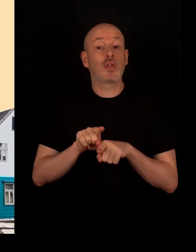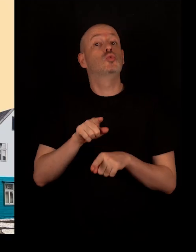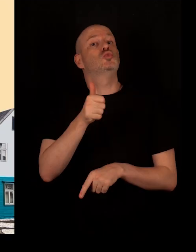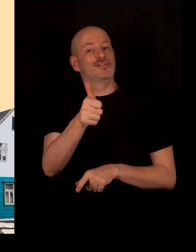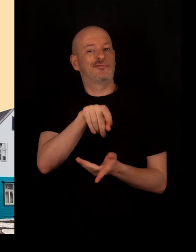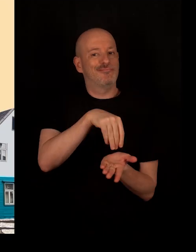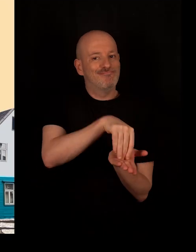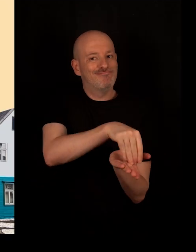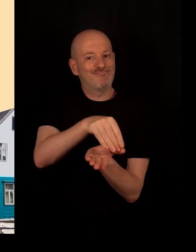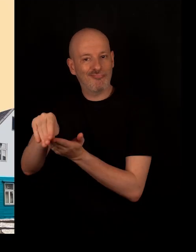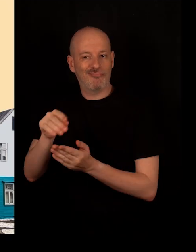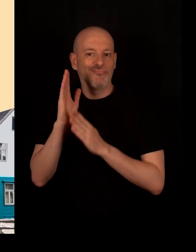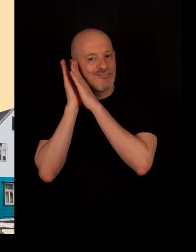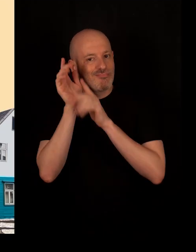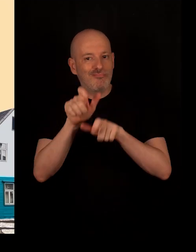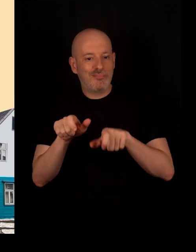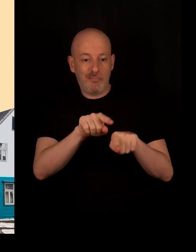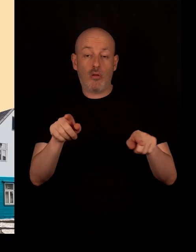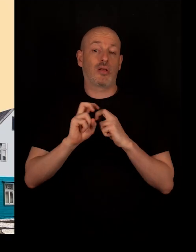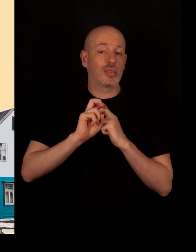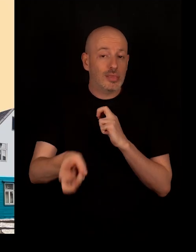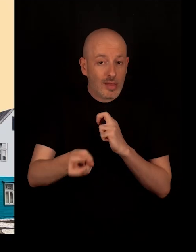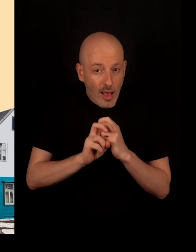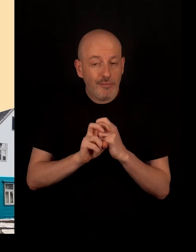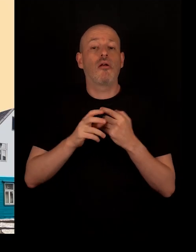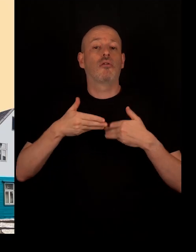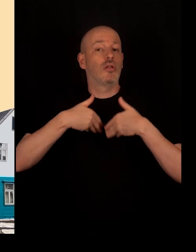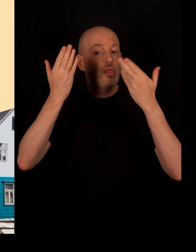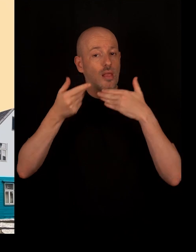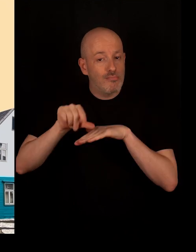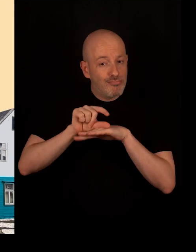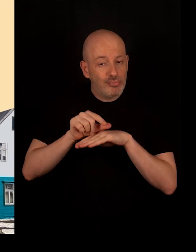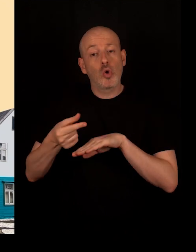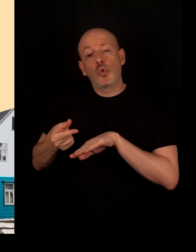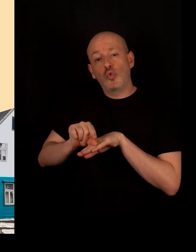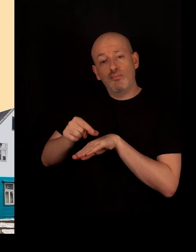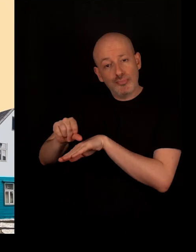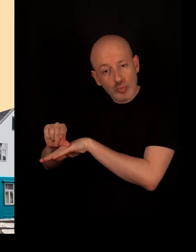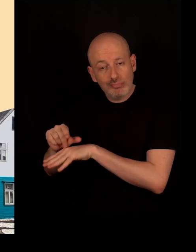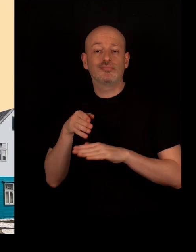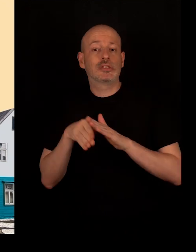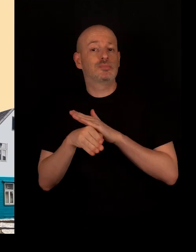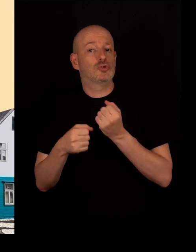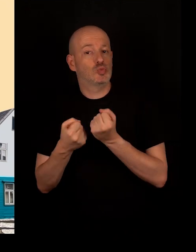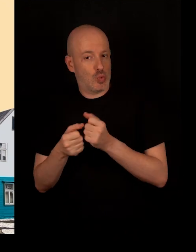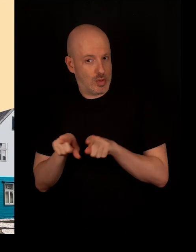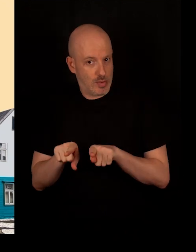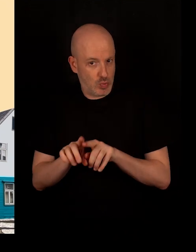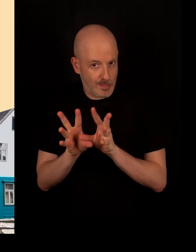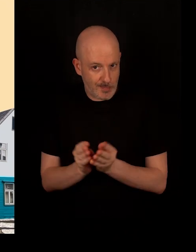And then you pay to each resident the travel allowance the daily allowance, the top ups and accessibility support.